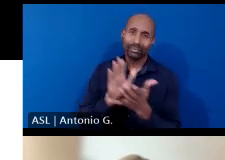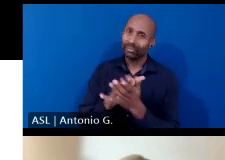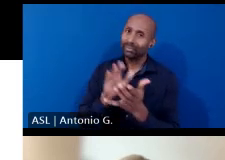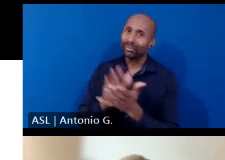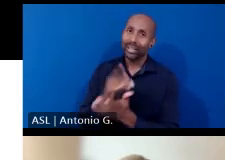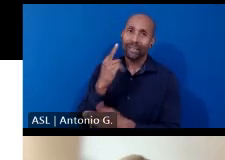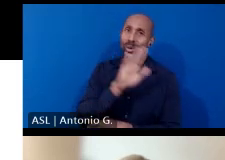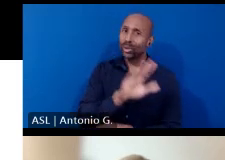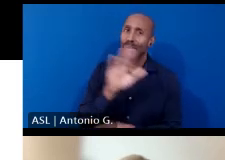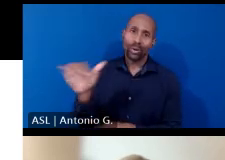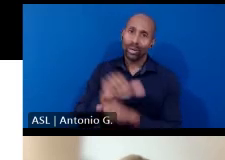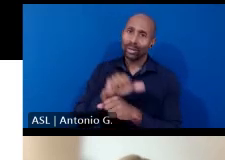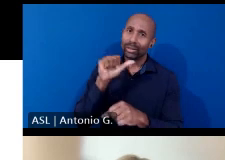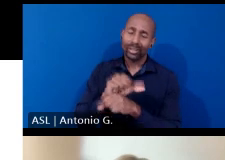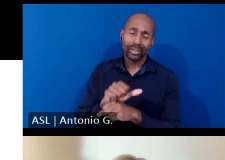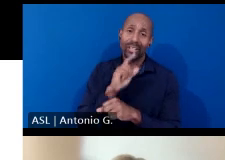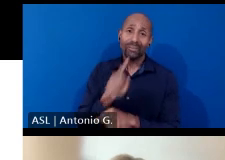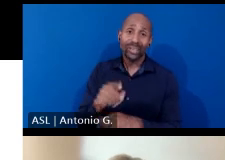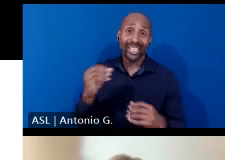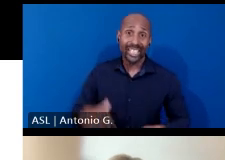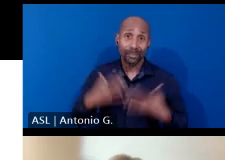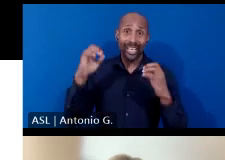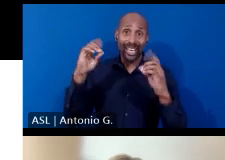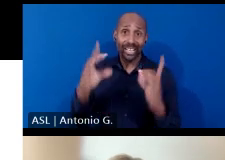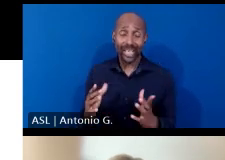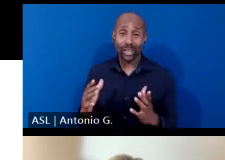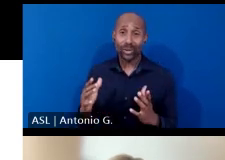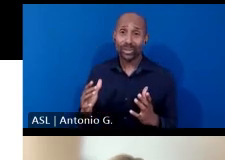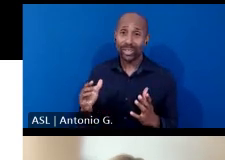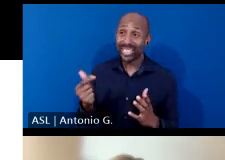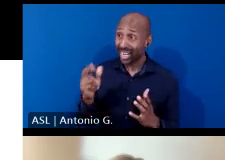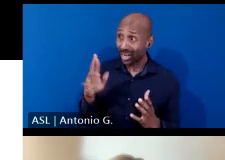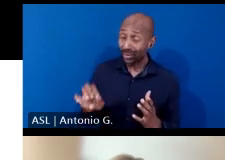launched specifically from the You Belong in STEM initiative.